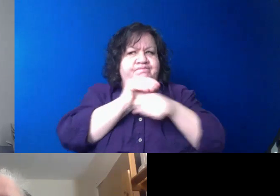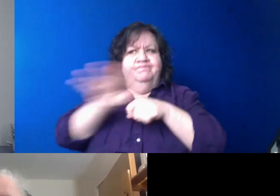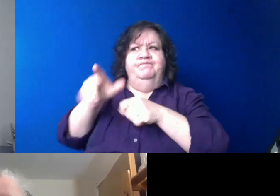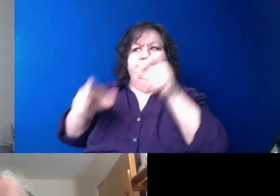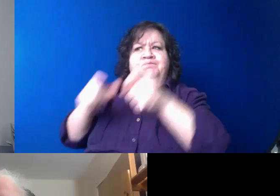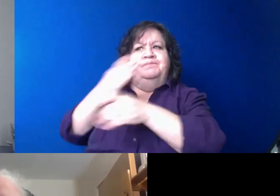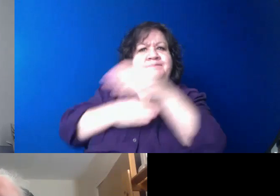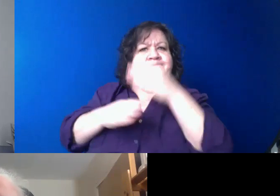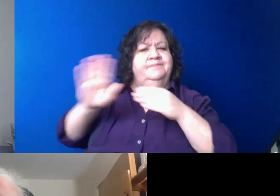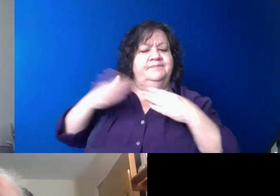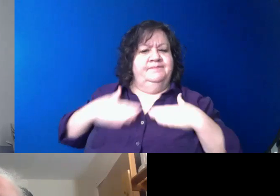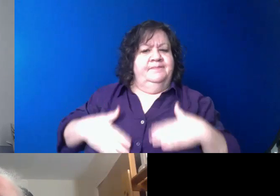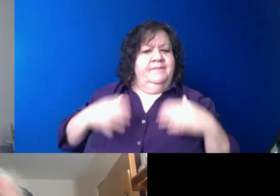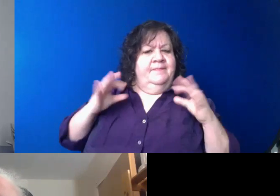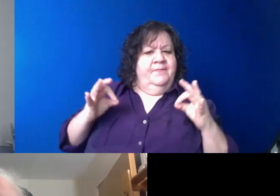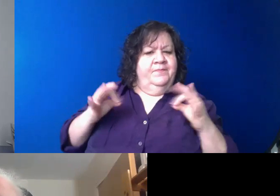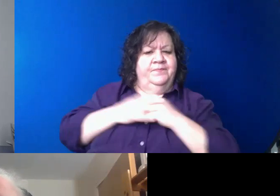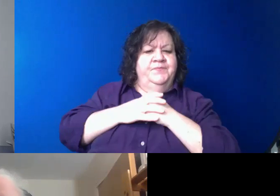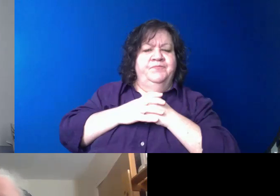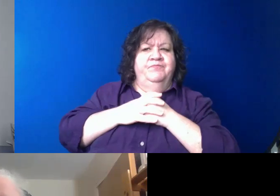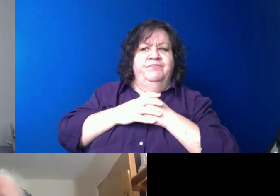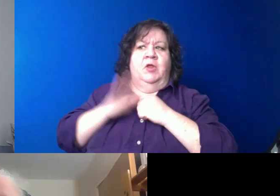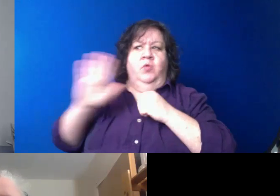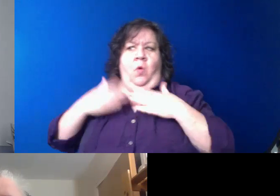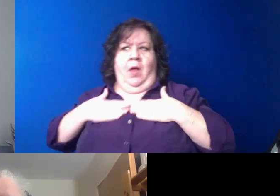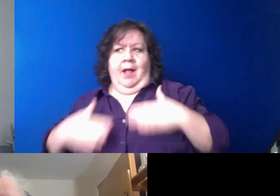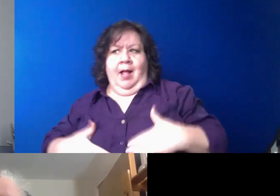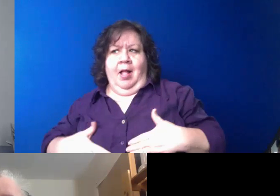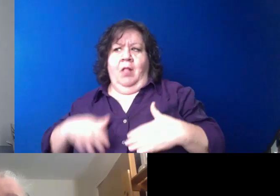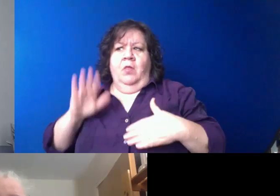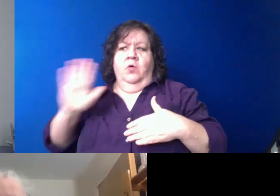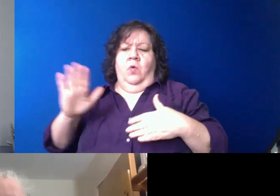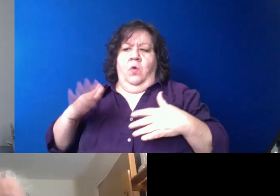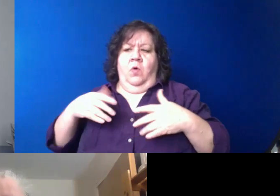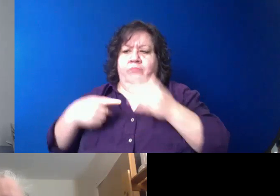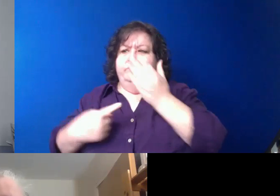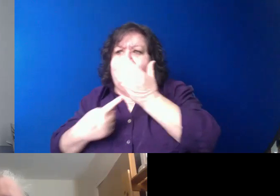wasn't initially on the climate change agenda many years ago and now it's a it's a critical